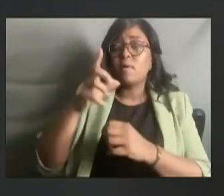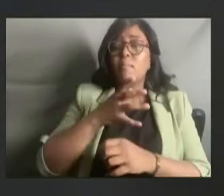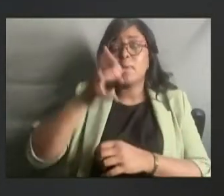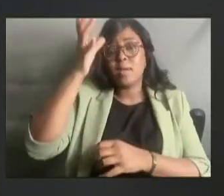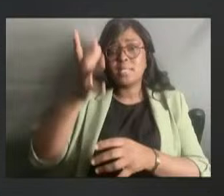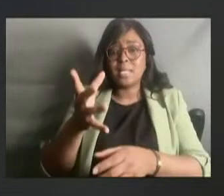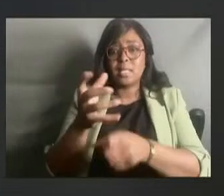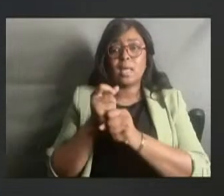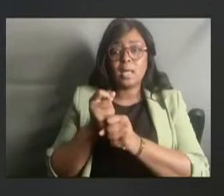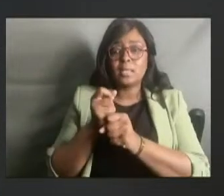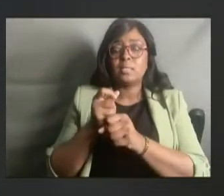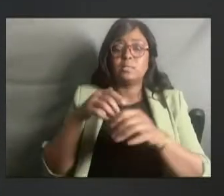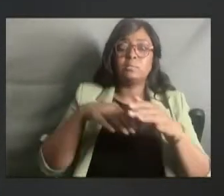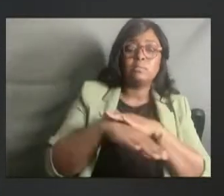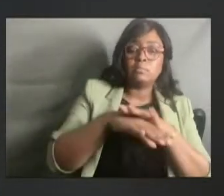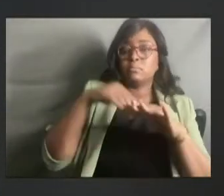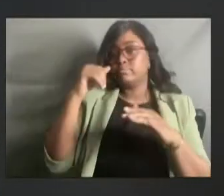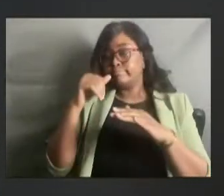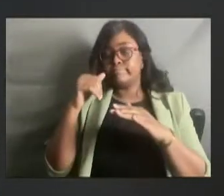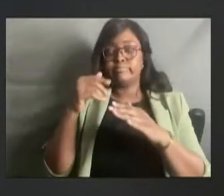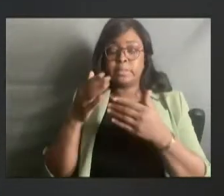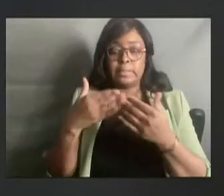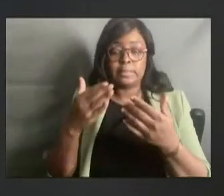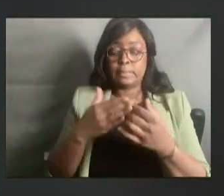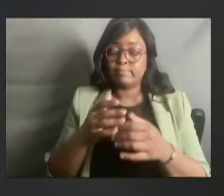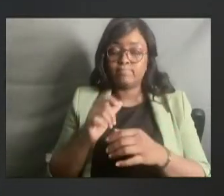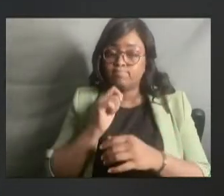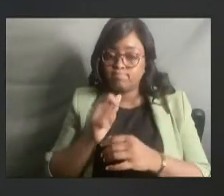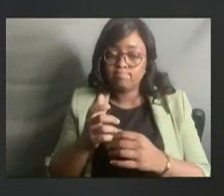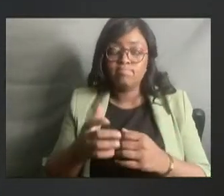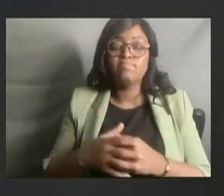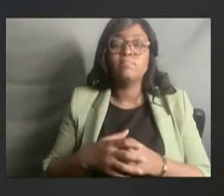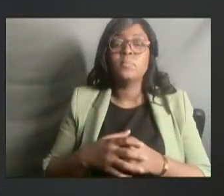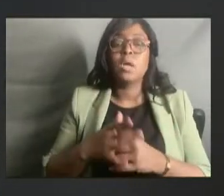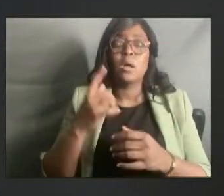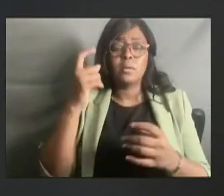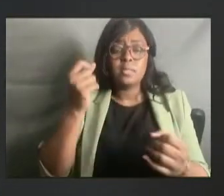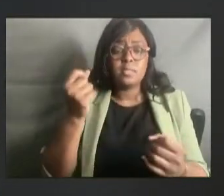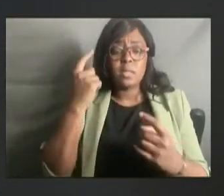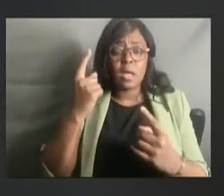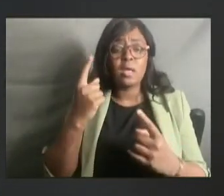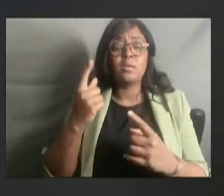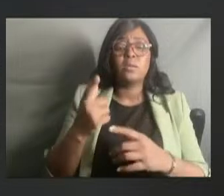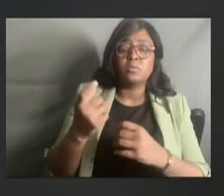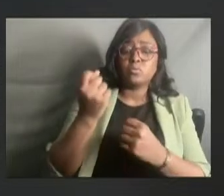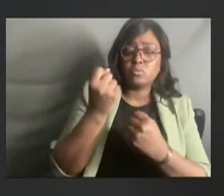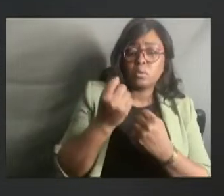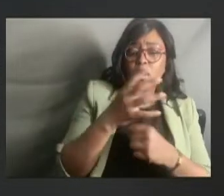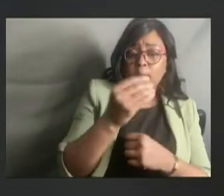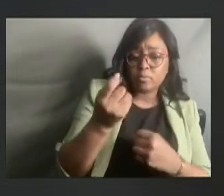a partial day program, because it's very difficult for parents